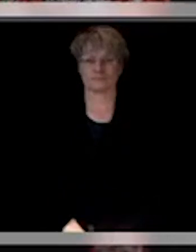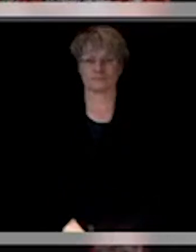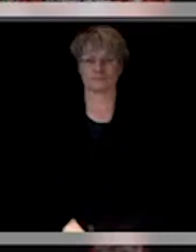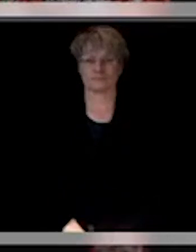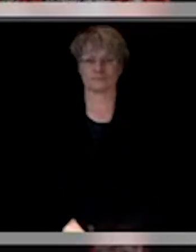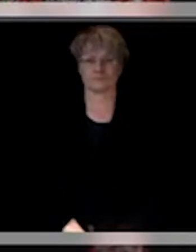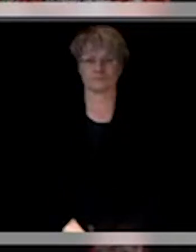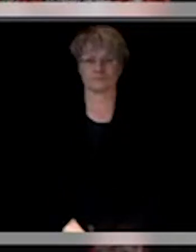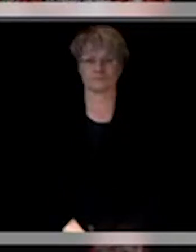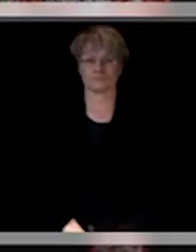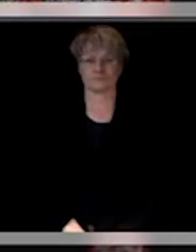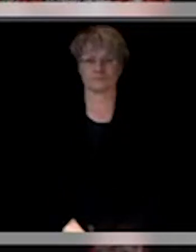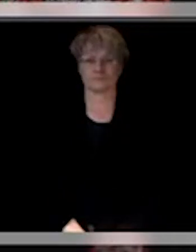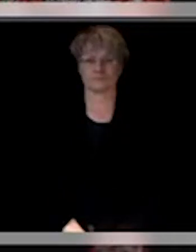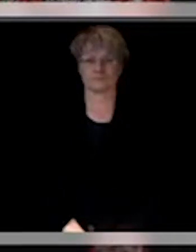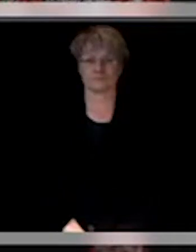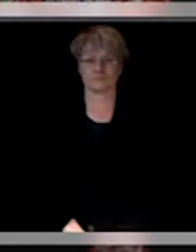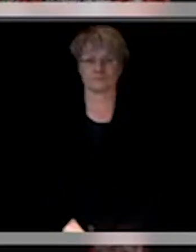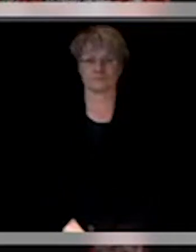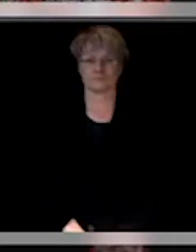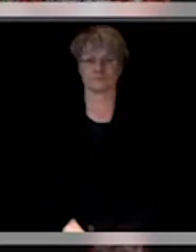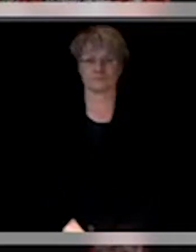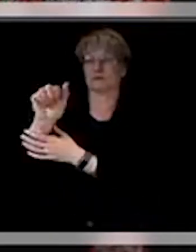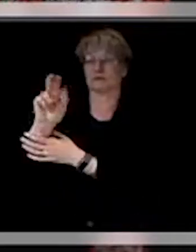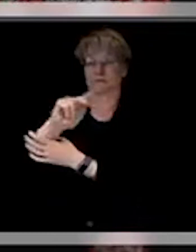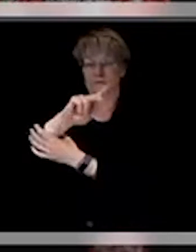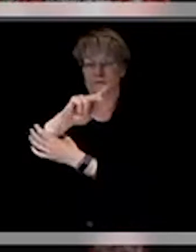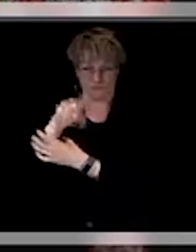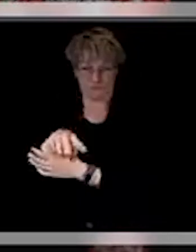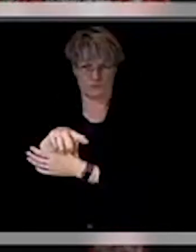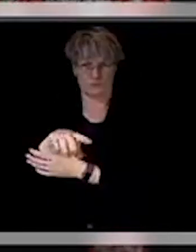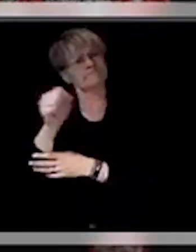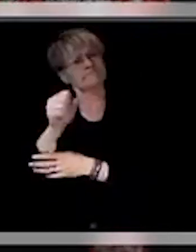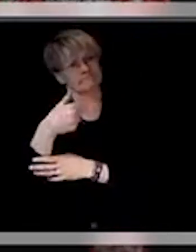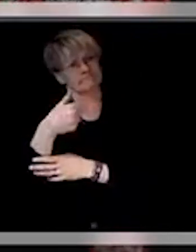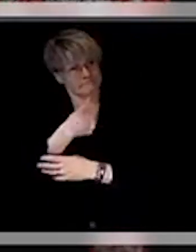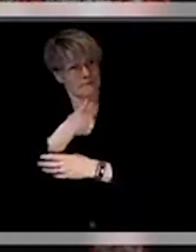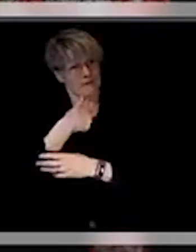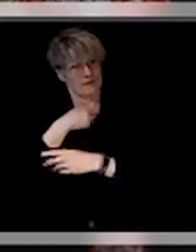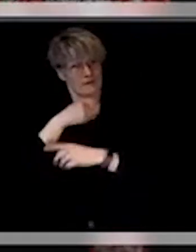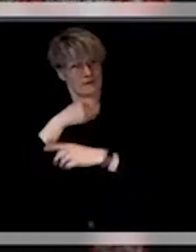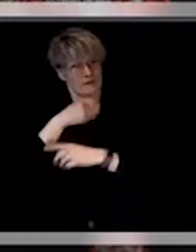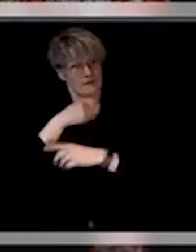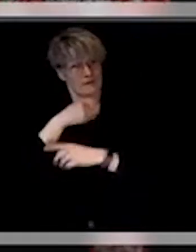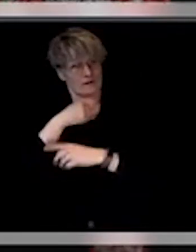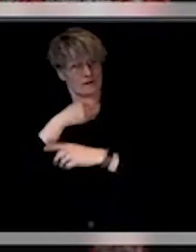Yes, when I got tested out at Shasta College, when I made my appointment, I was able to